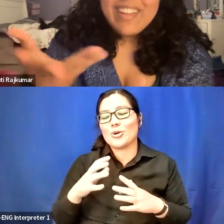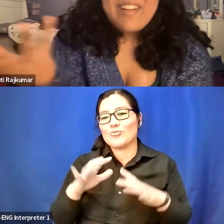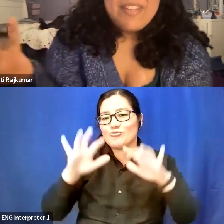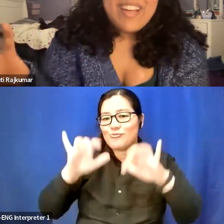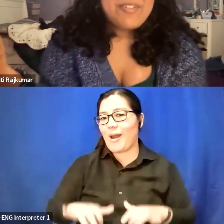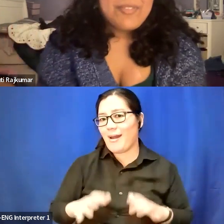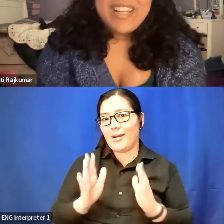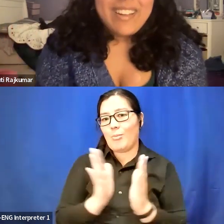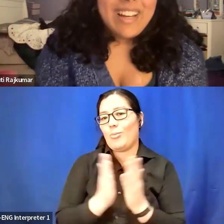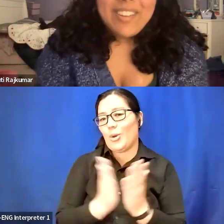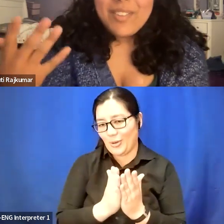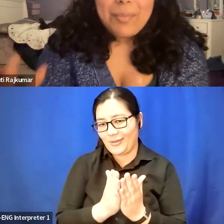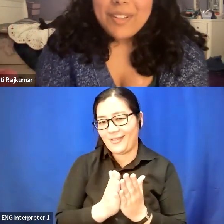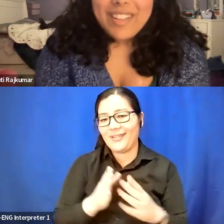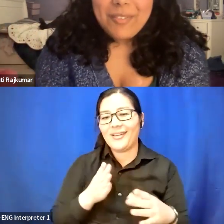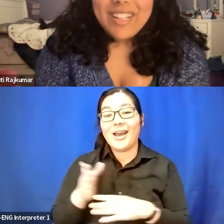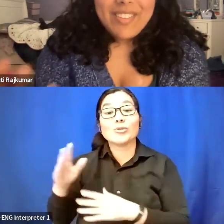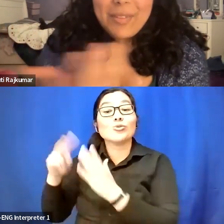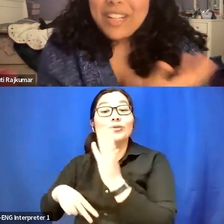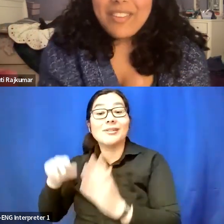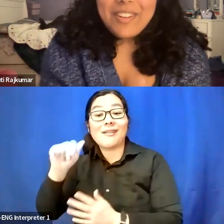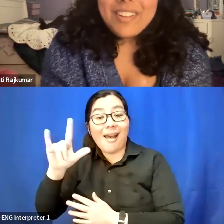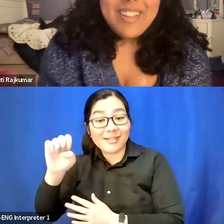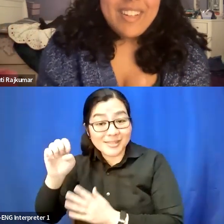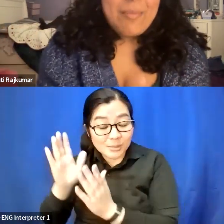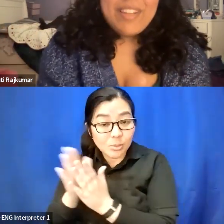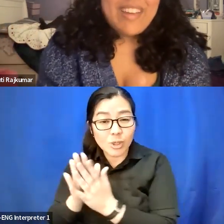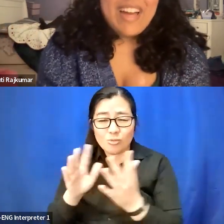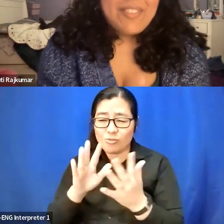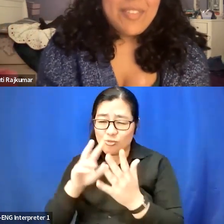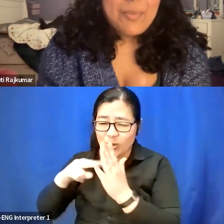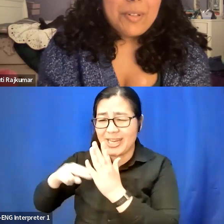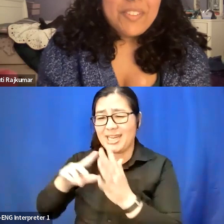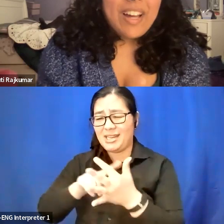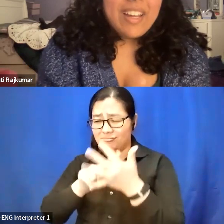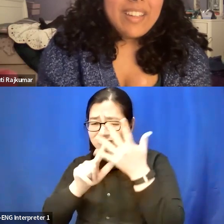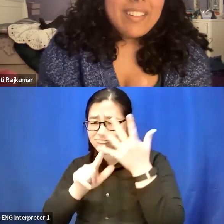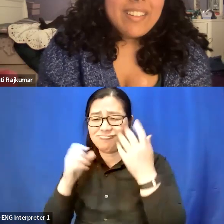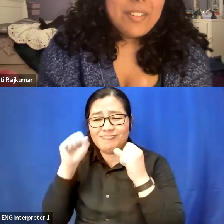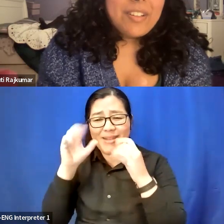Like, I mean, after reading Alice's book and reading so many other amazing activist books,